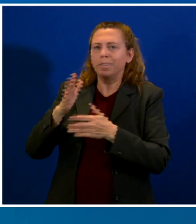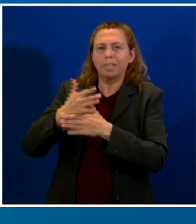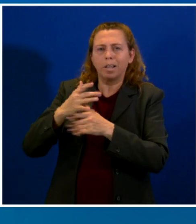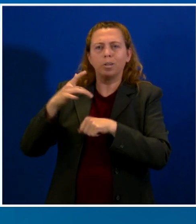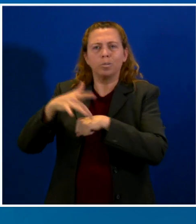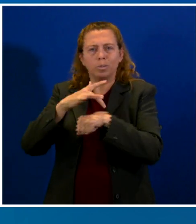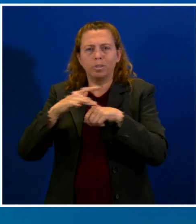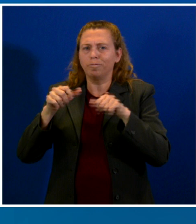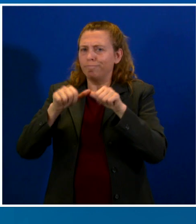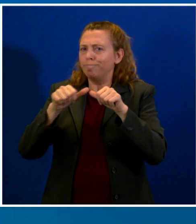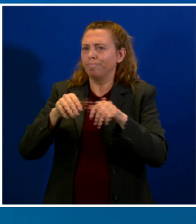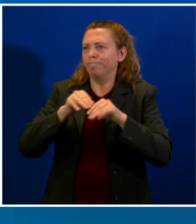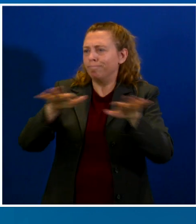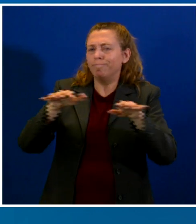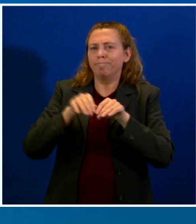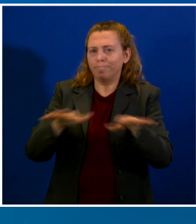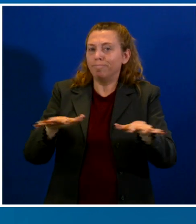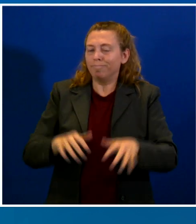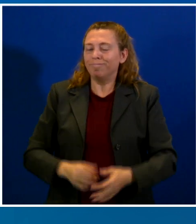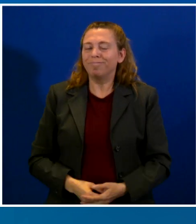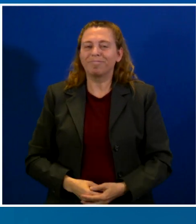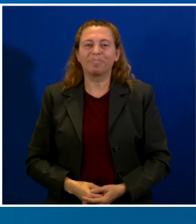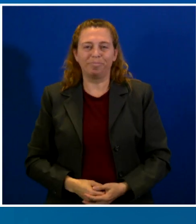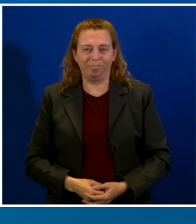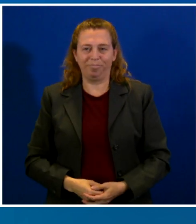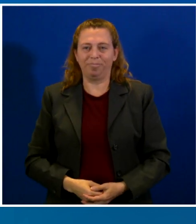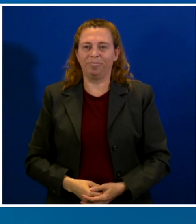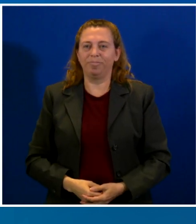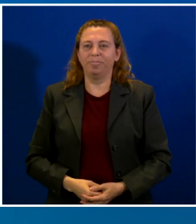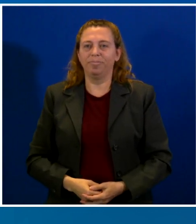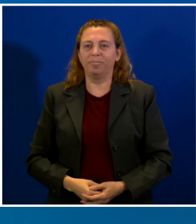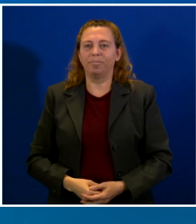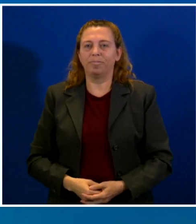The City continues to offer help to our hard hit local business community.